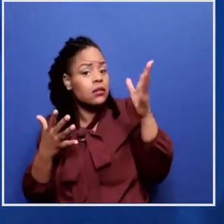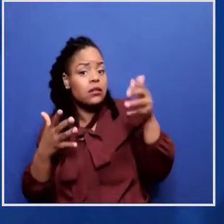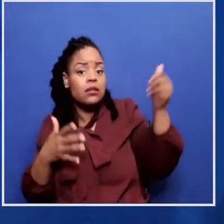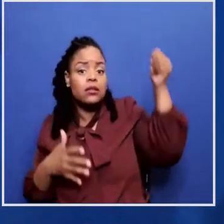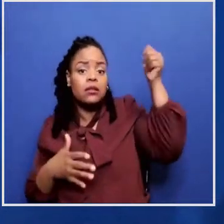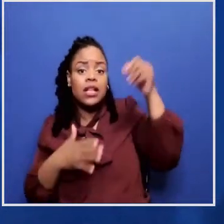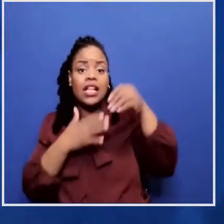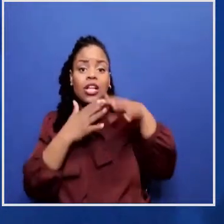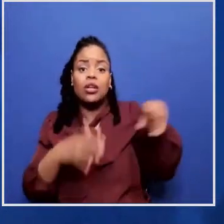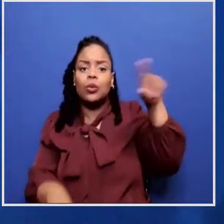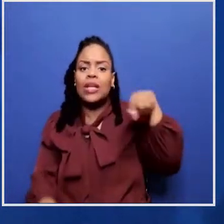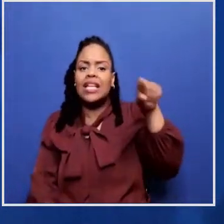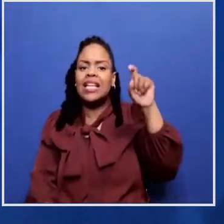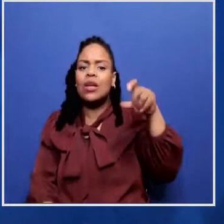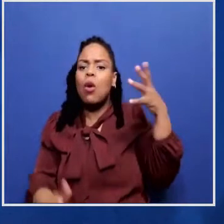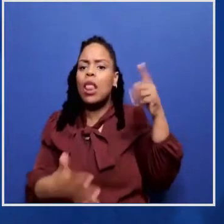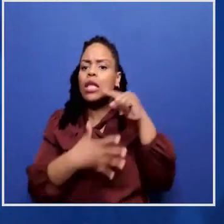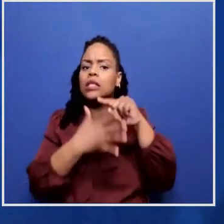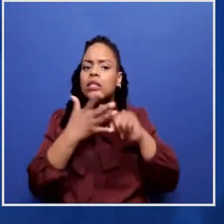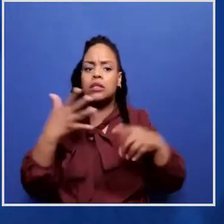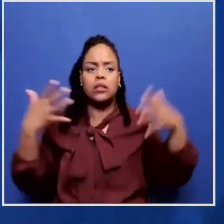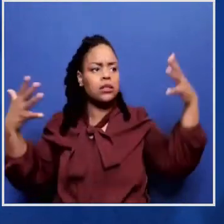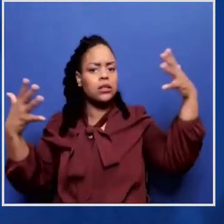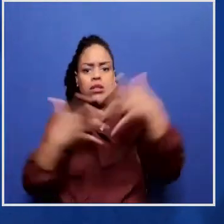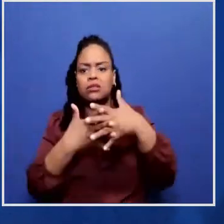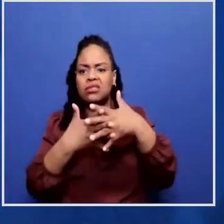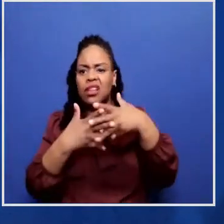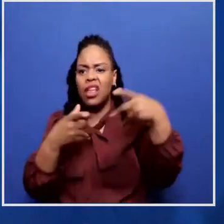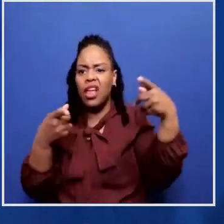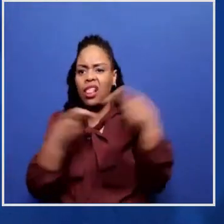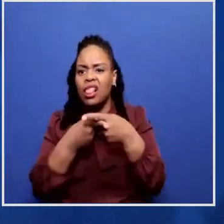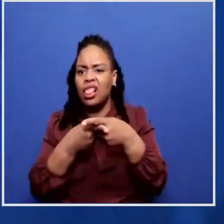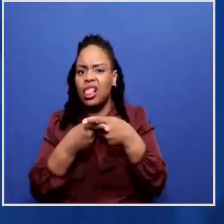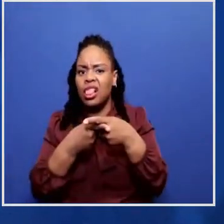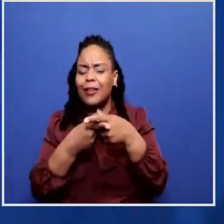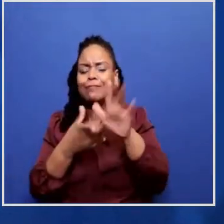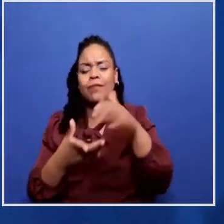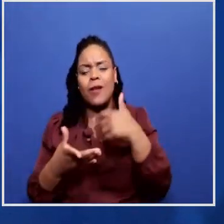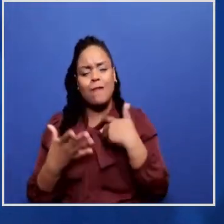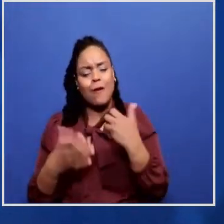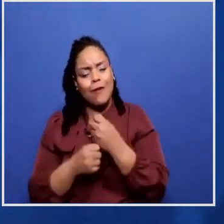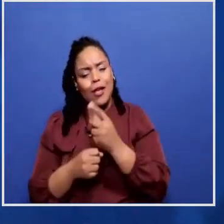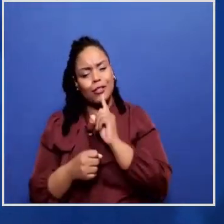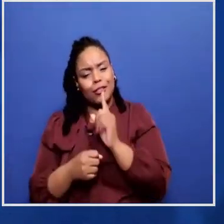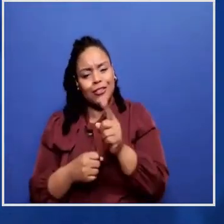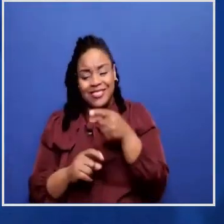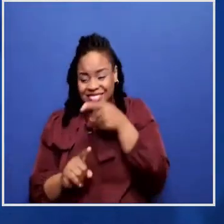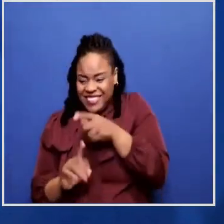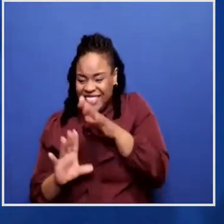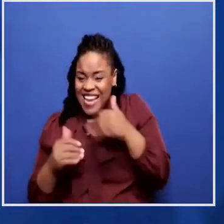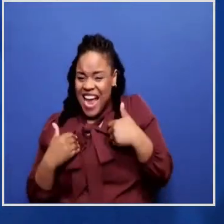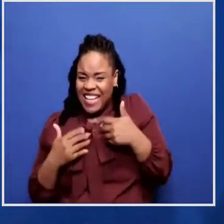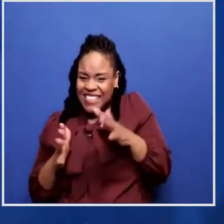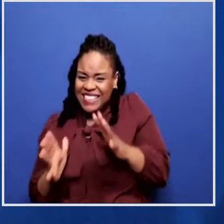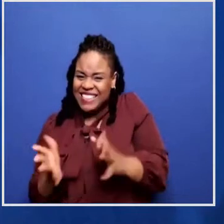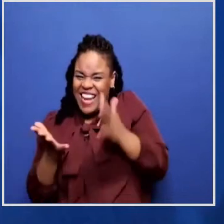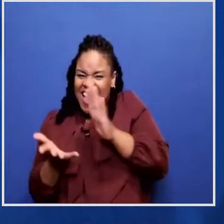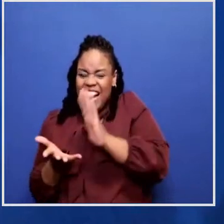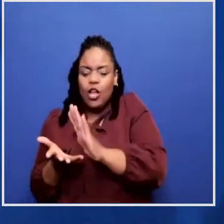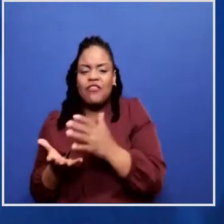SAYING THAT THEY NEEDED, AND